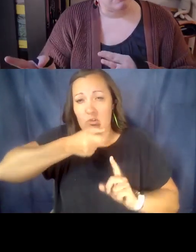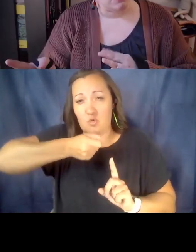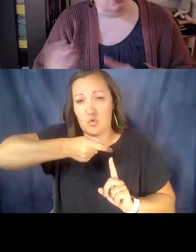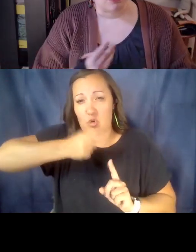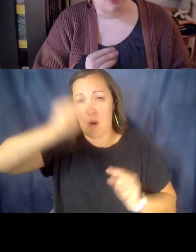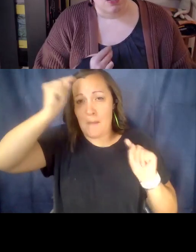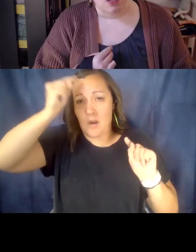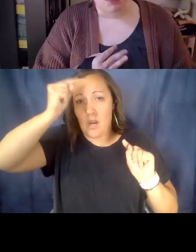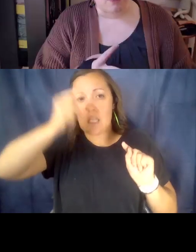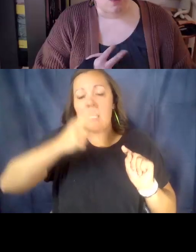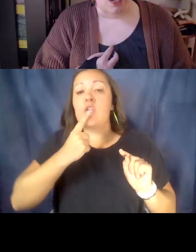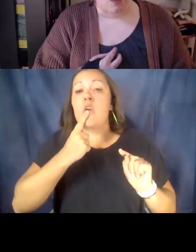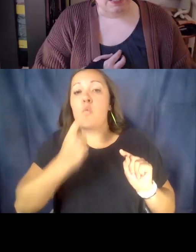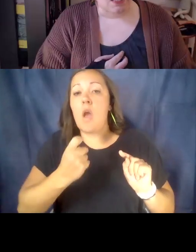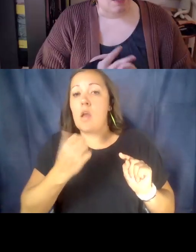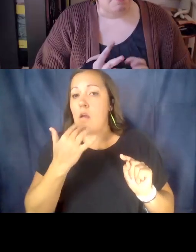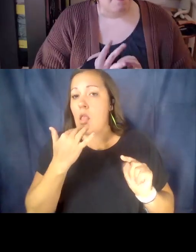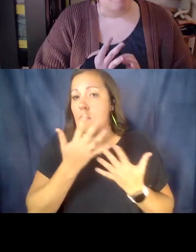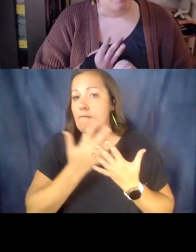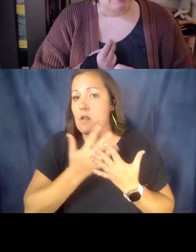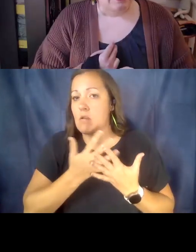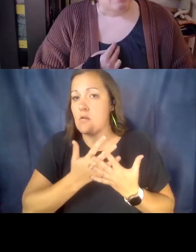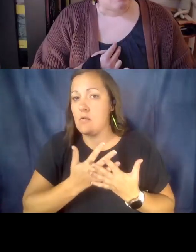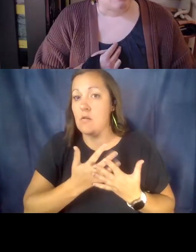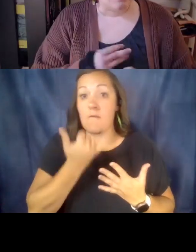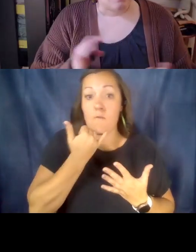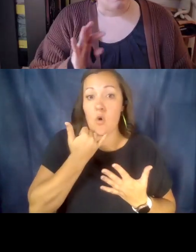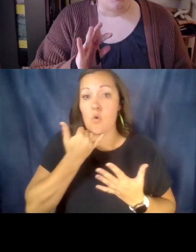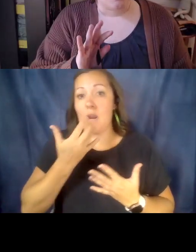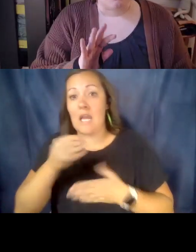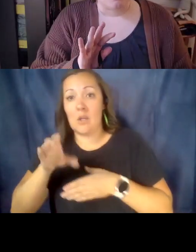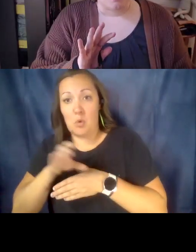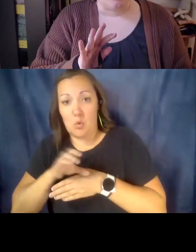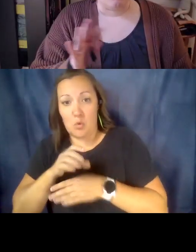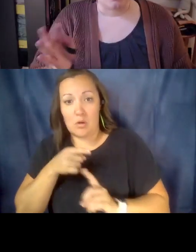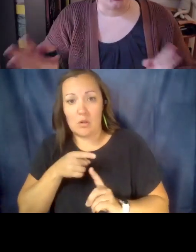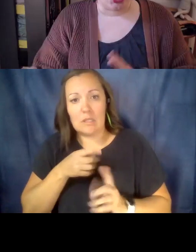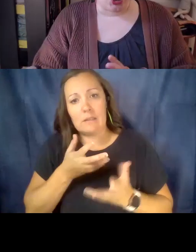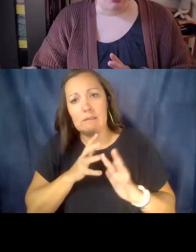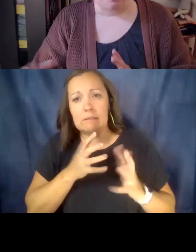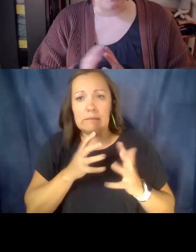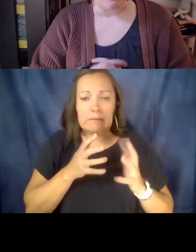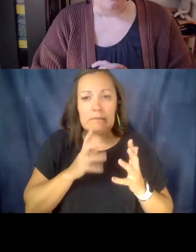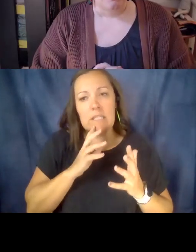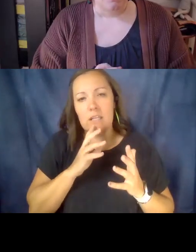filter on my phone and on my desktop. And this kind of shifts everything a little bit darker.